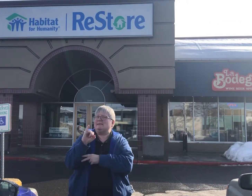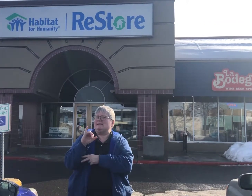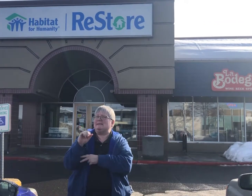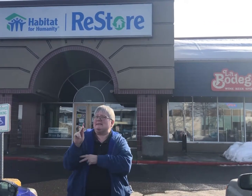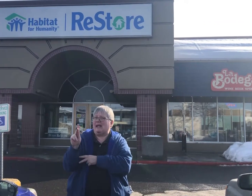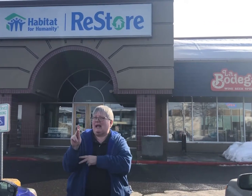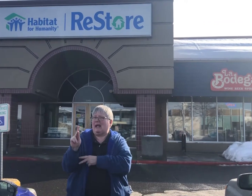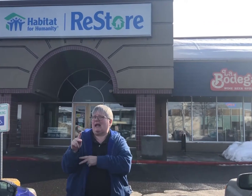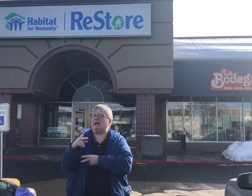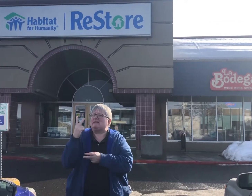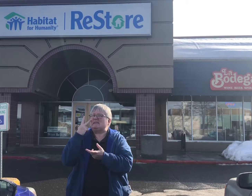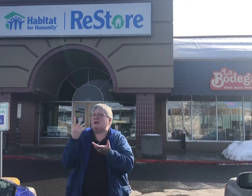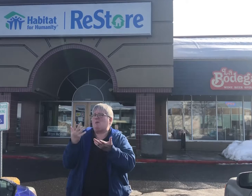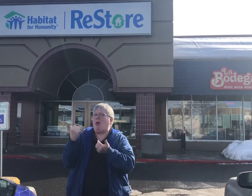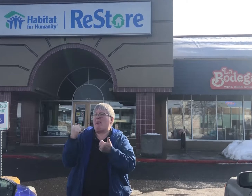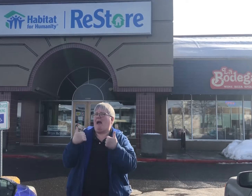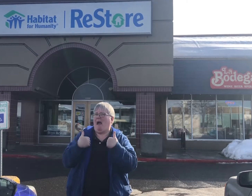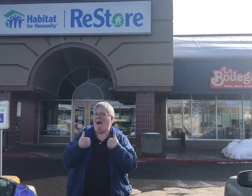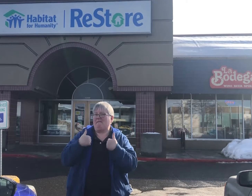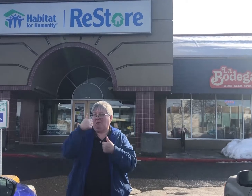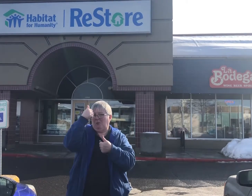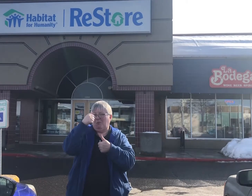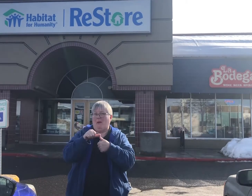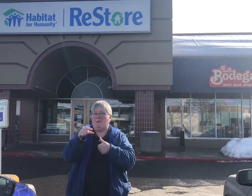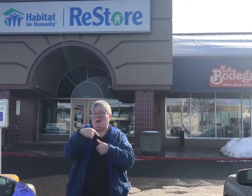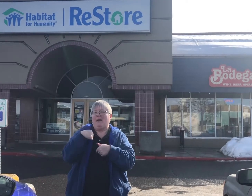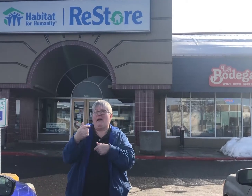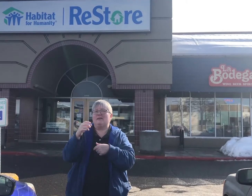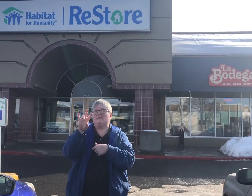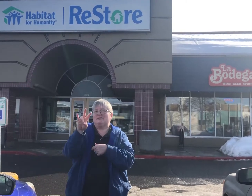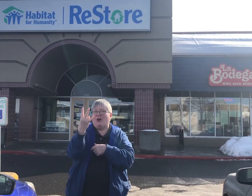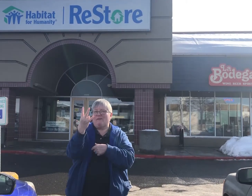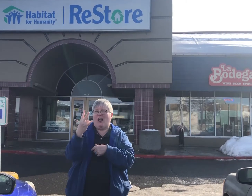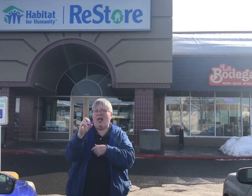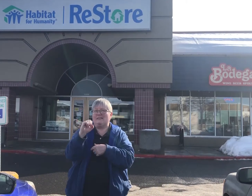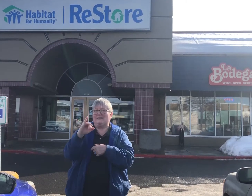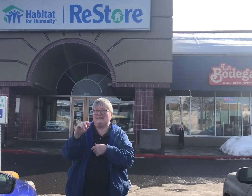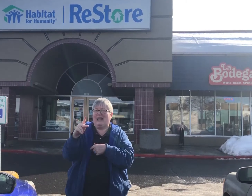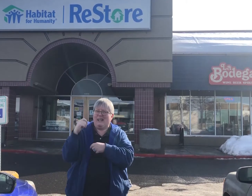go look at the sinks and see what they might have, because remember the $7 sink *whoo-hoo* you know